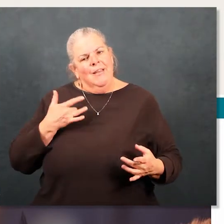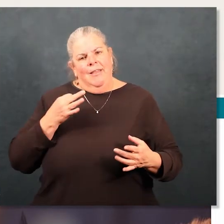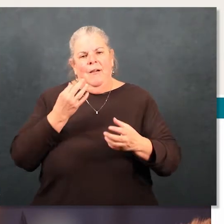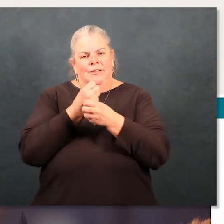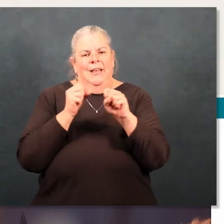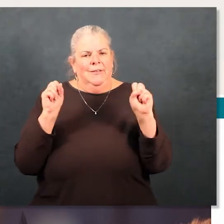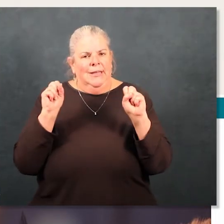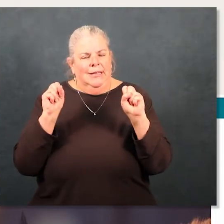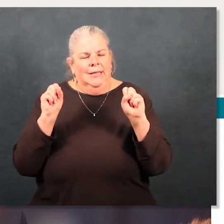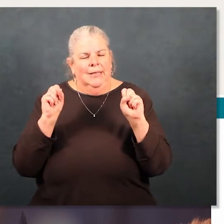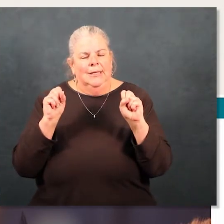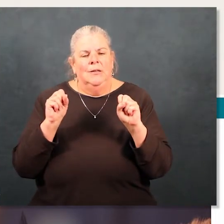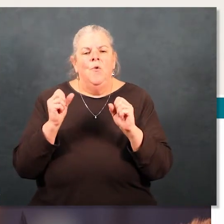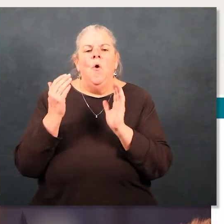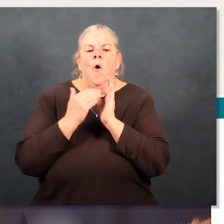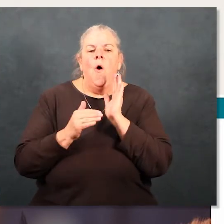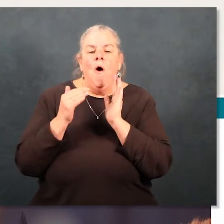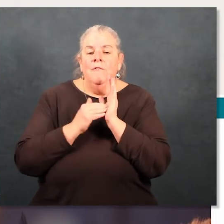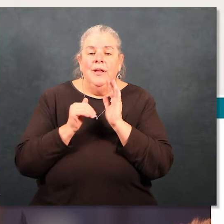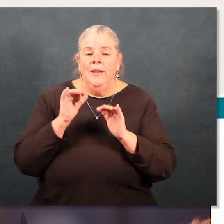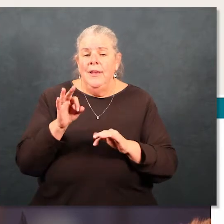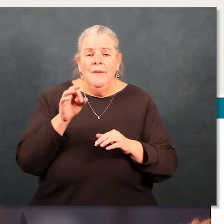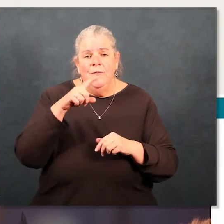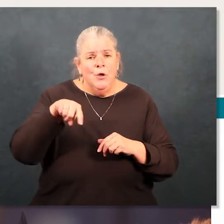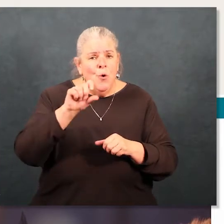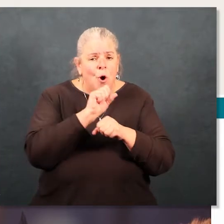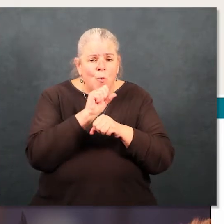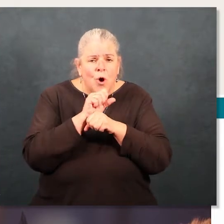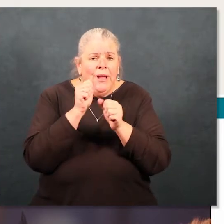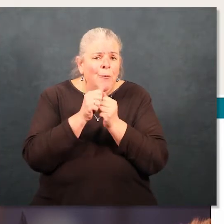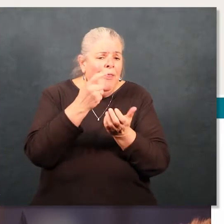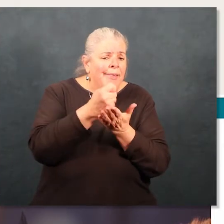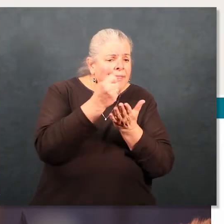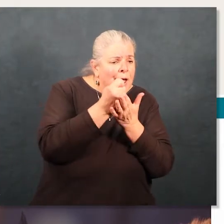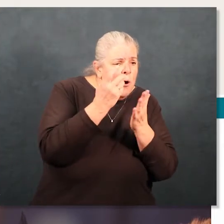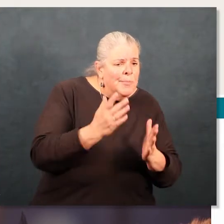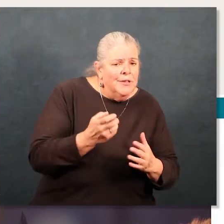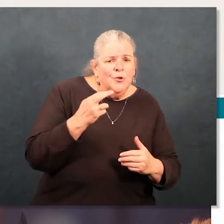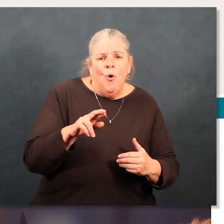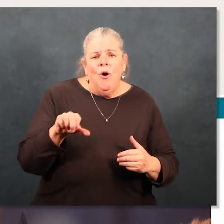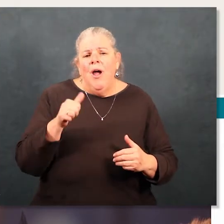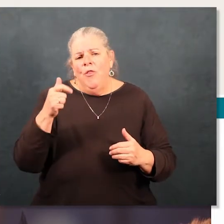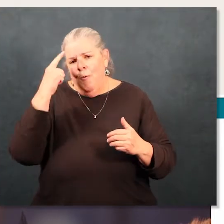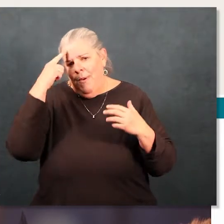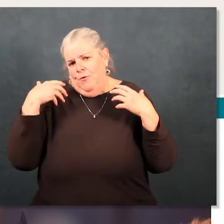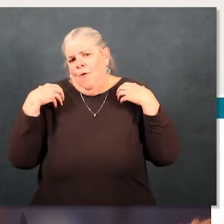And oftentimes, if you are working with a therapist or another mental health professional,